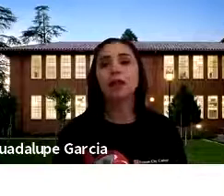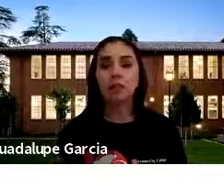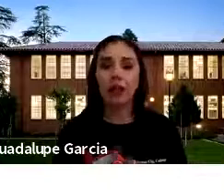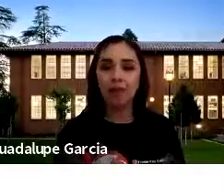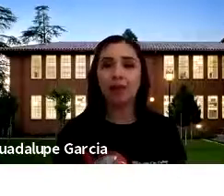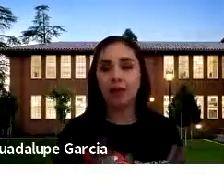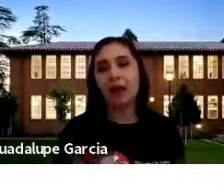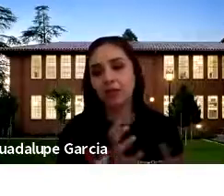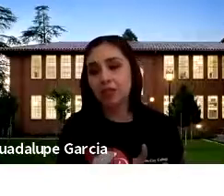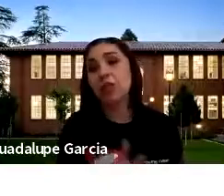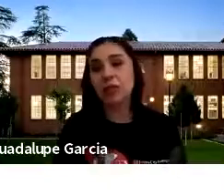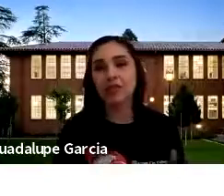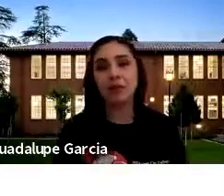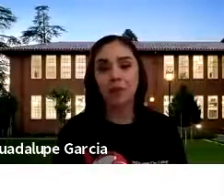complete everything at just one stop.